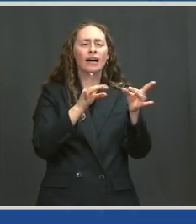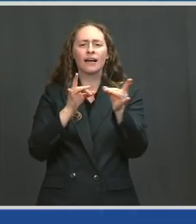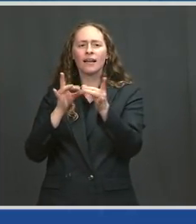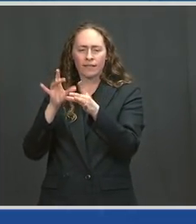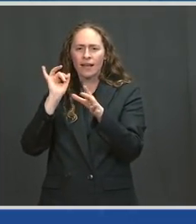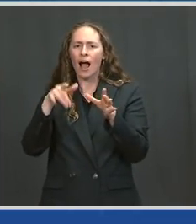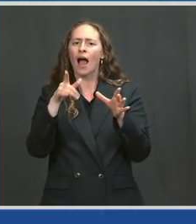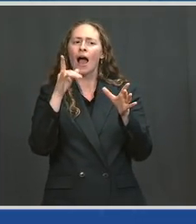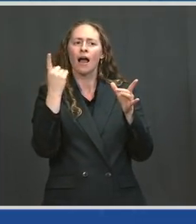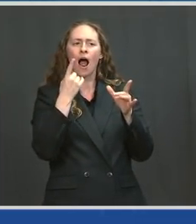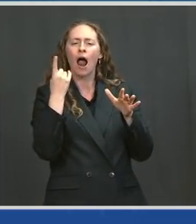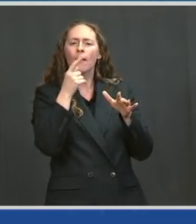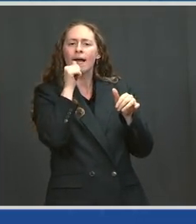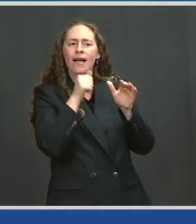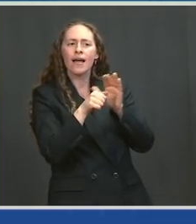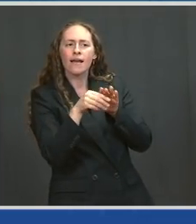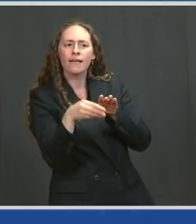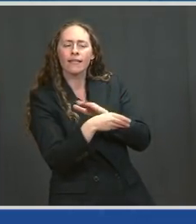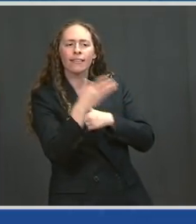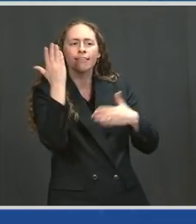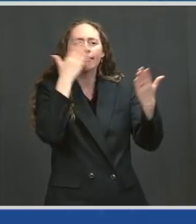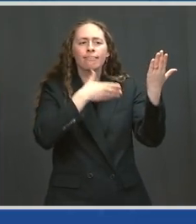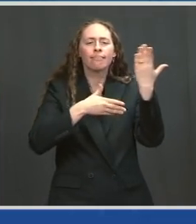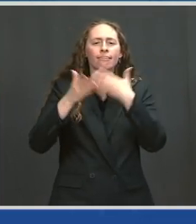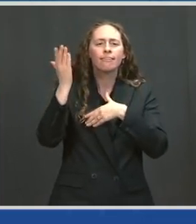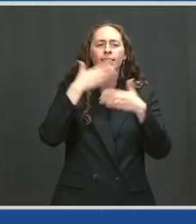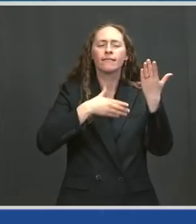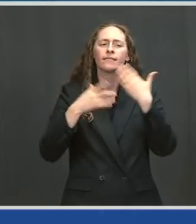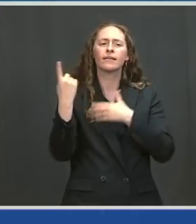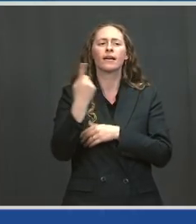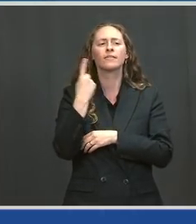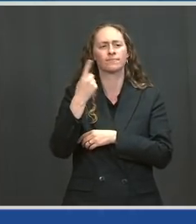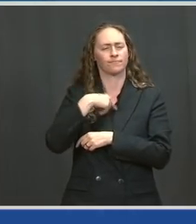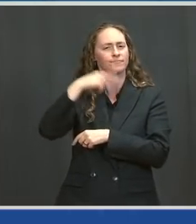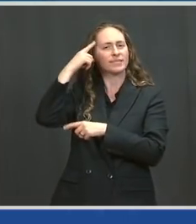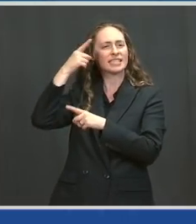I thought after you guys pushed through with Dr. King, the Voting Rights Act,